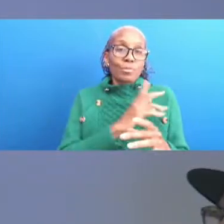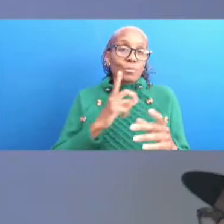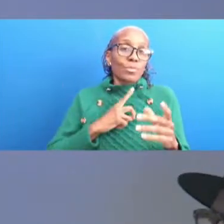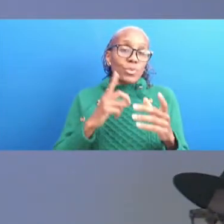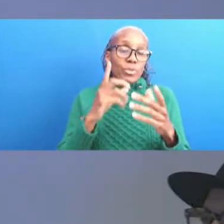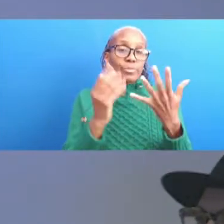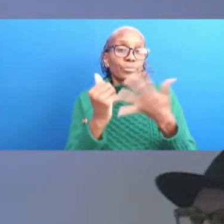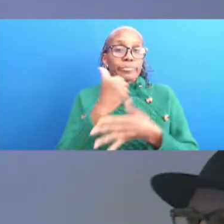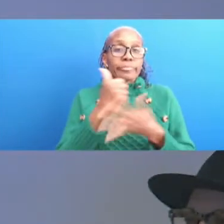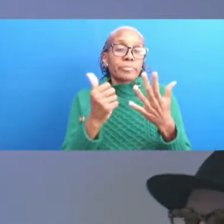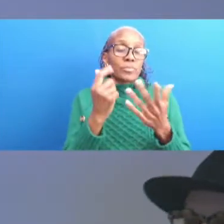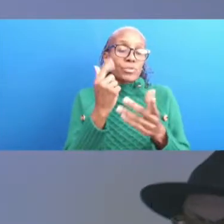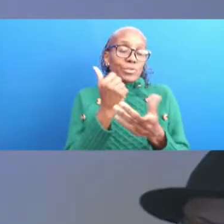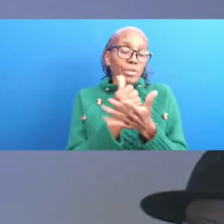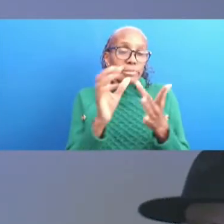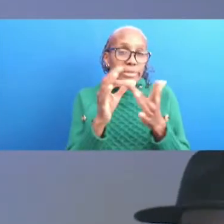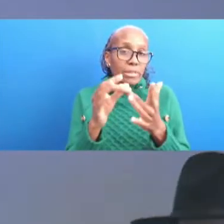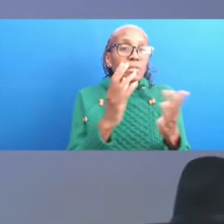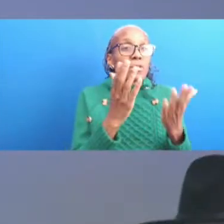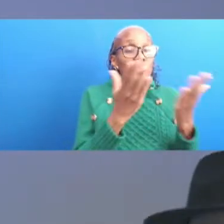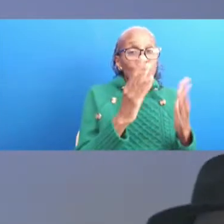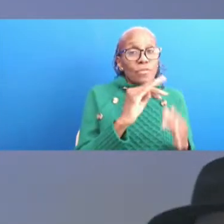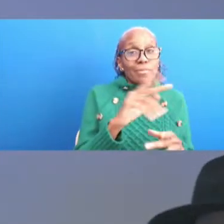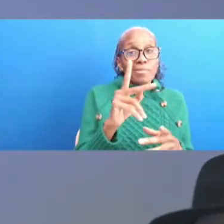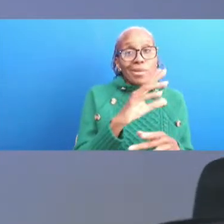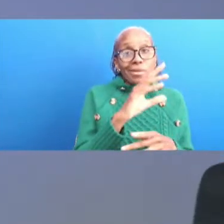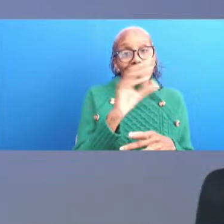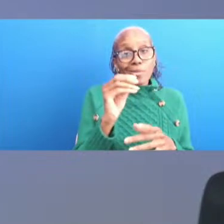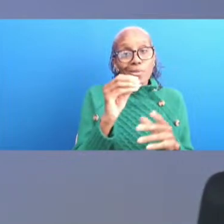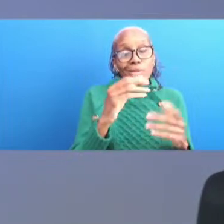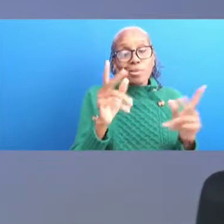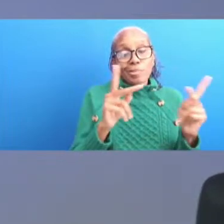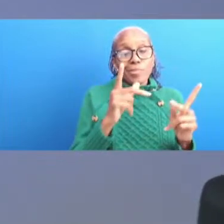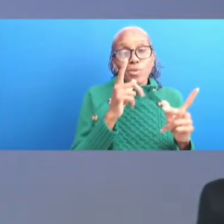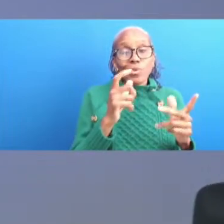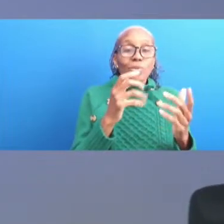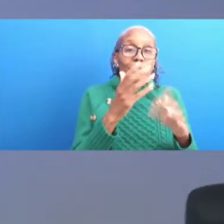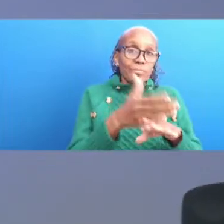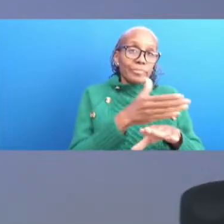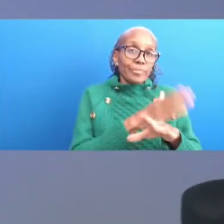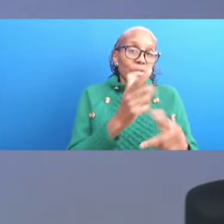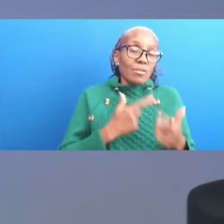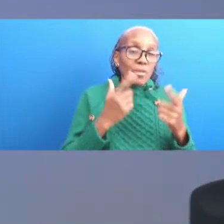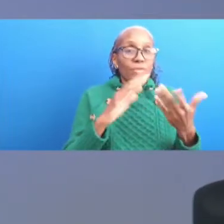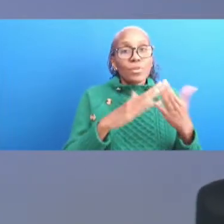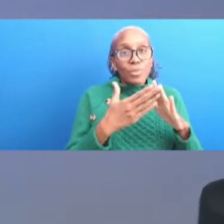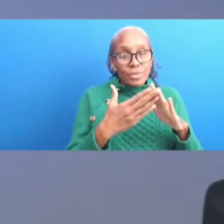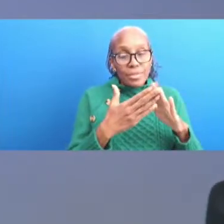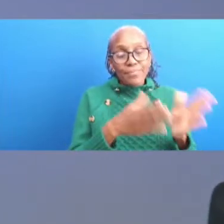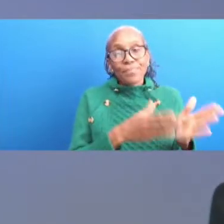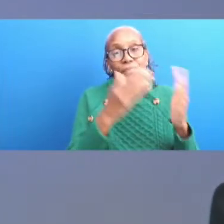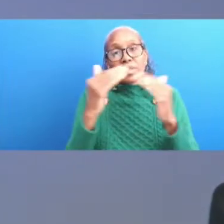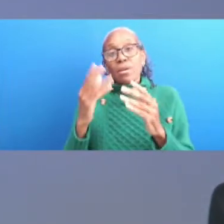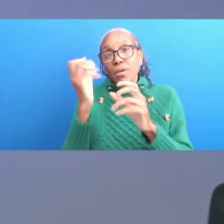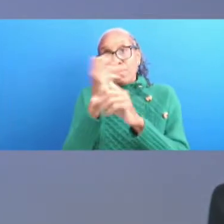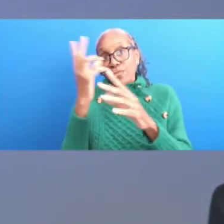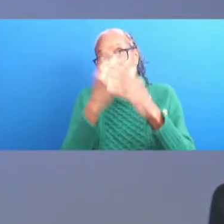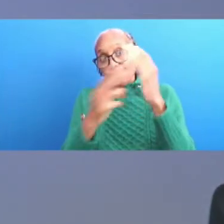TO OUR MISSION, OUR VISION AND OUR BOARD PRIORITIES TO HELP NAVIGATE OUR DISCUSSIONS.